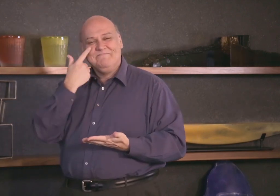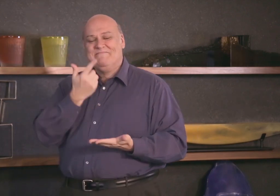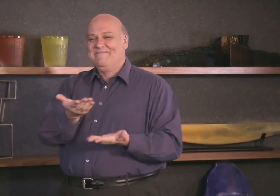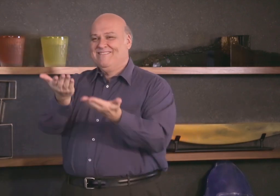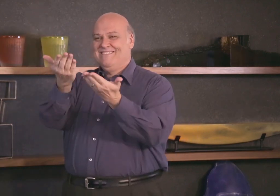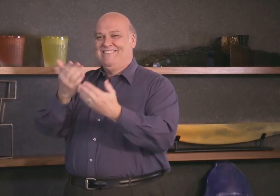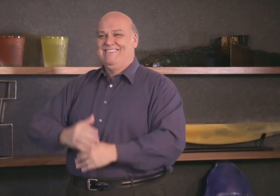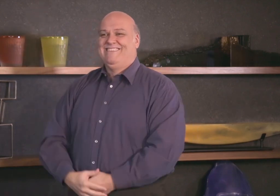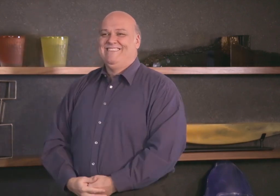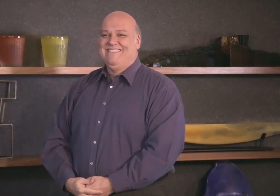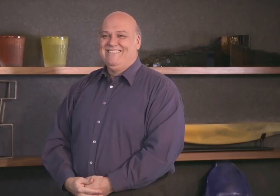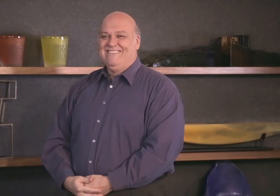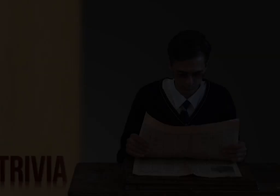Let's find out!